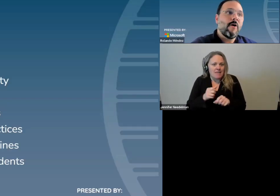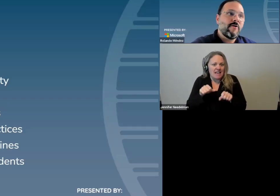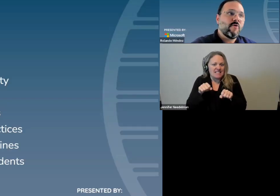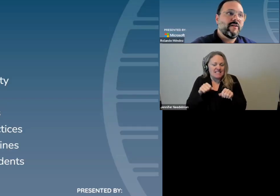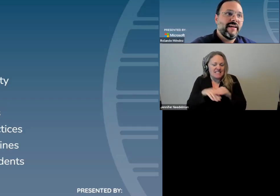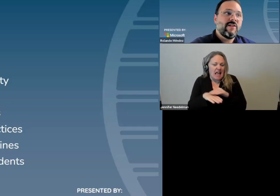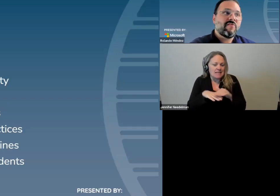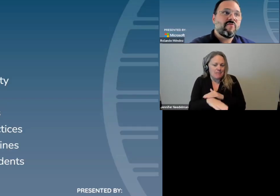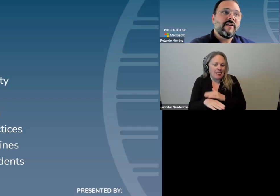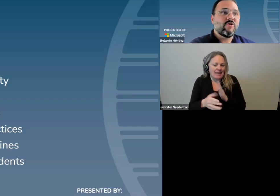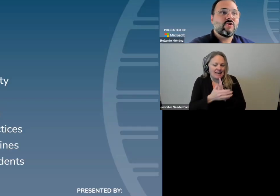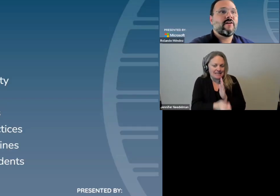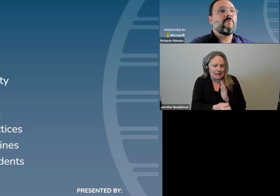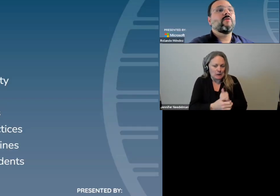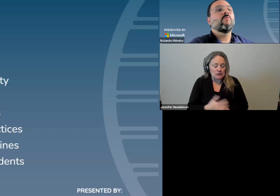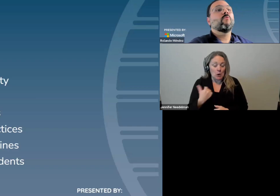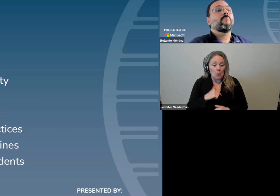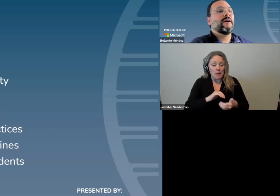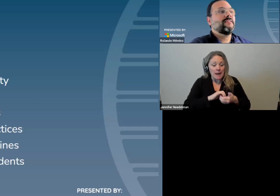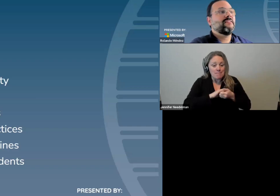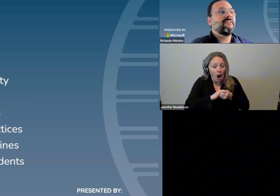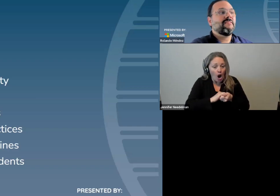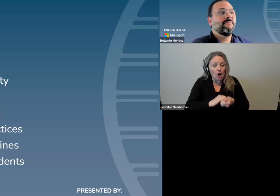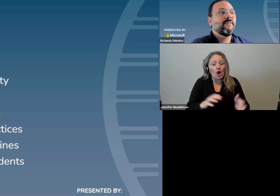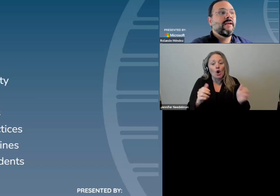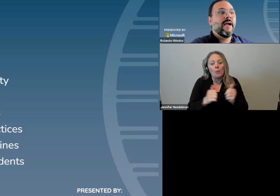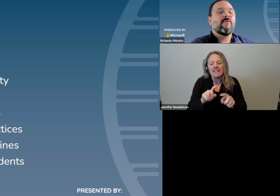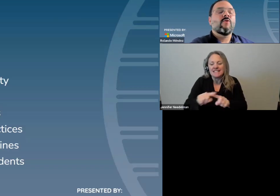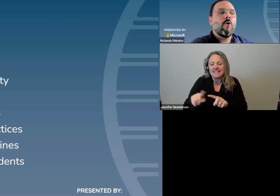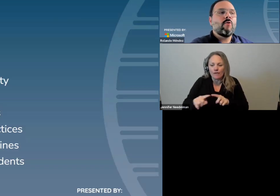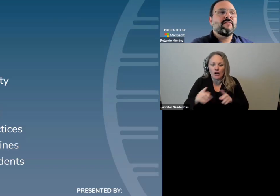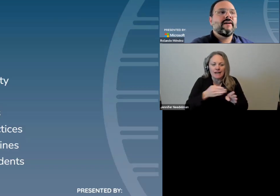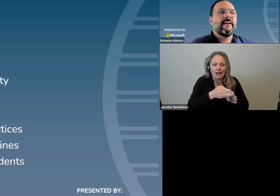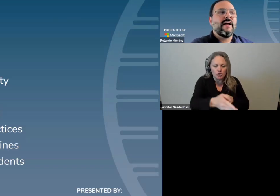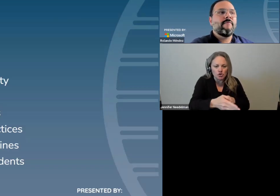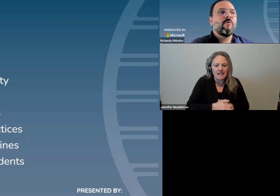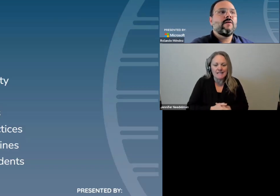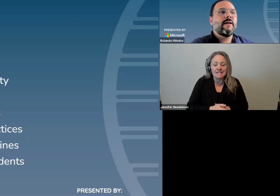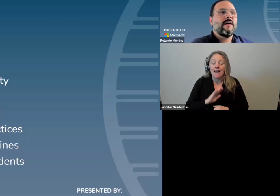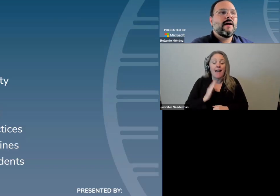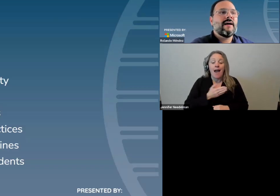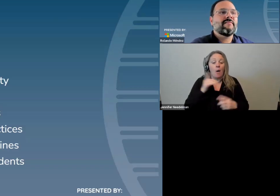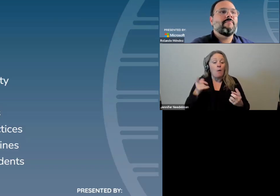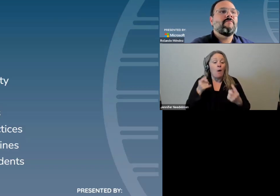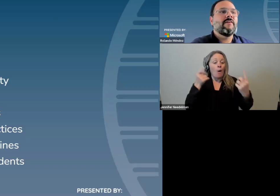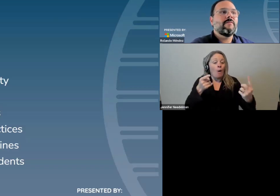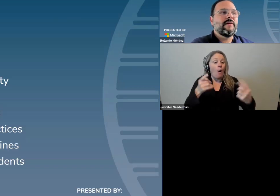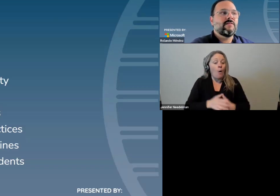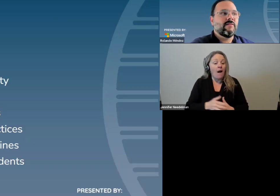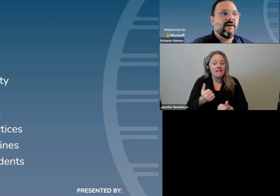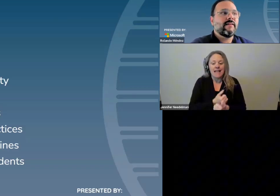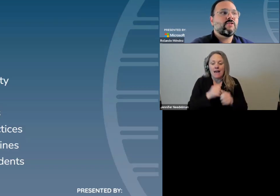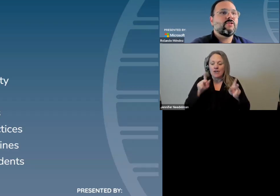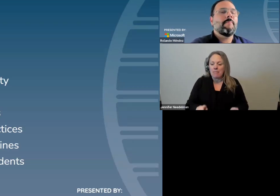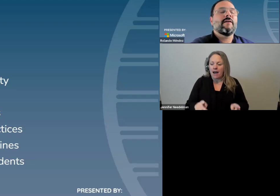We partner with industry to share real world practices and our goal is that everyone has some fundamental knowledge